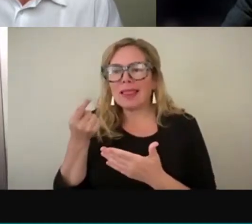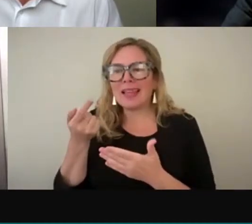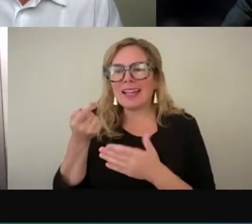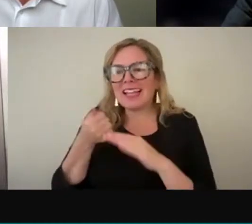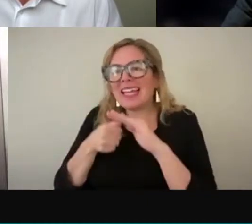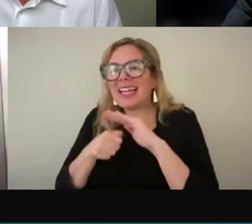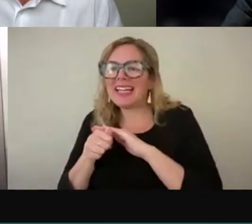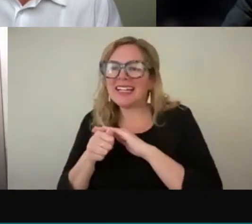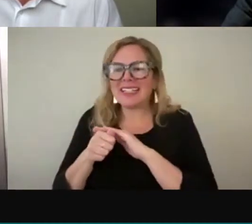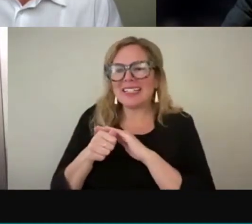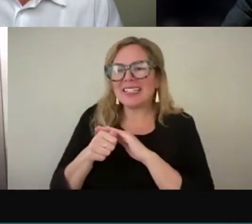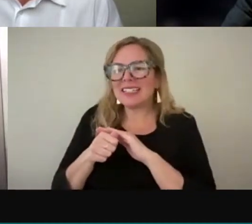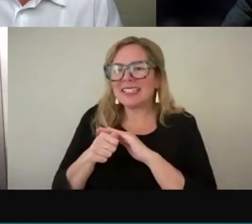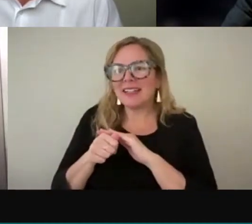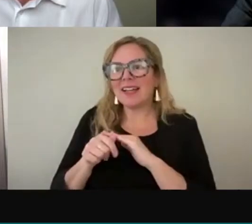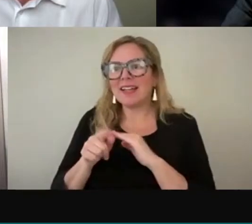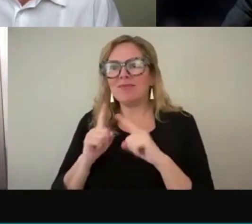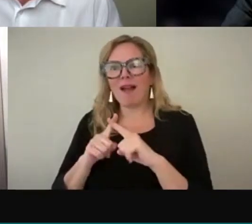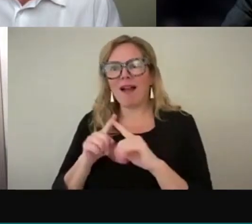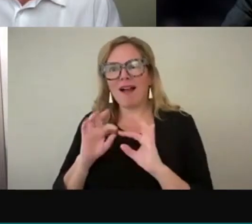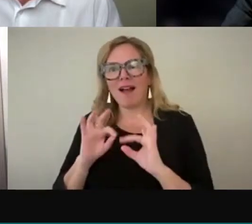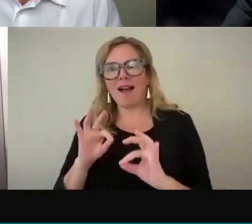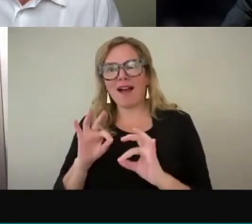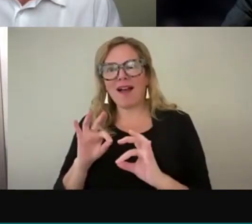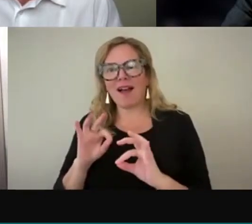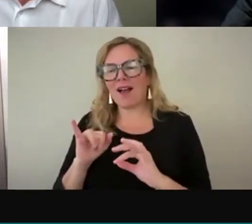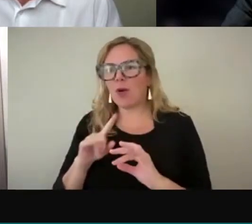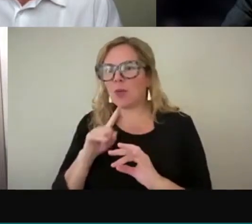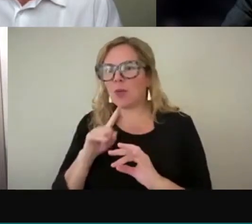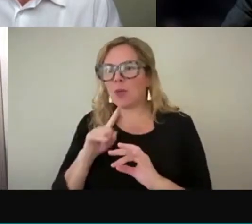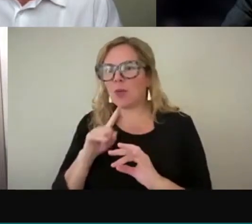or something that you would say there are real success stories out there that you